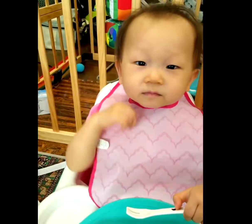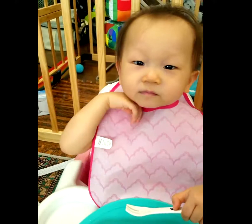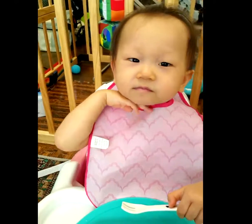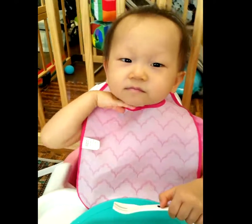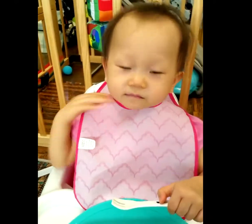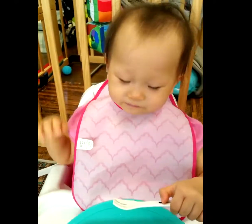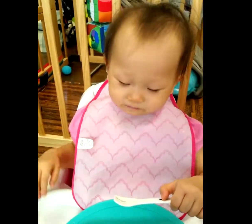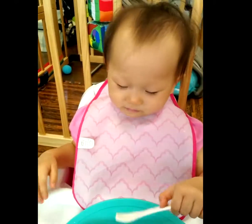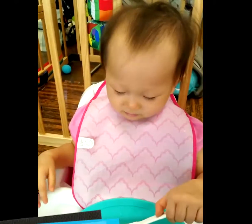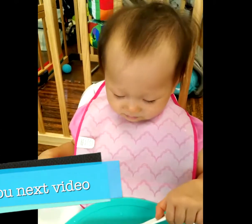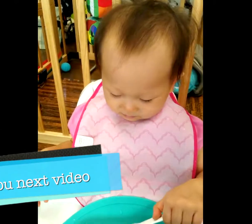Orange (ASL) Orange